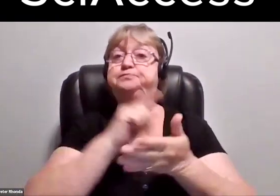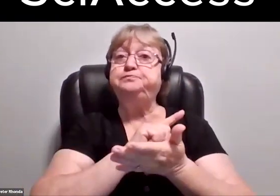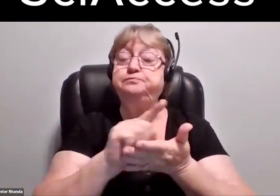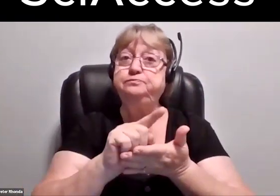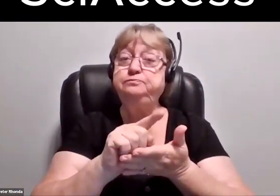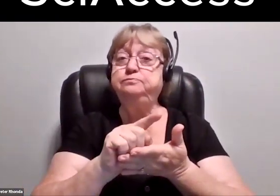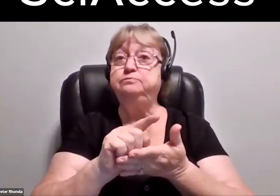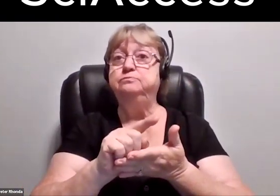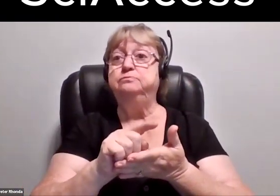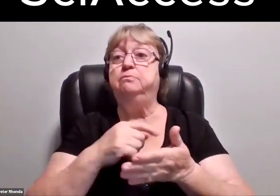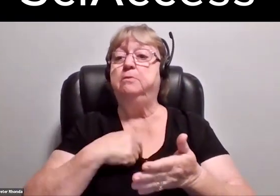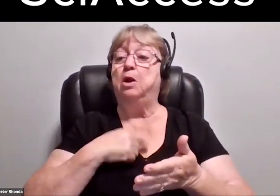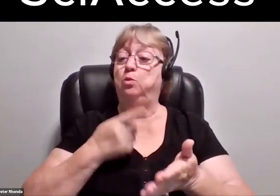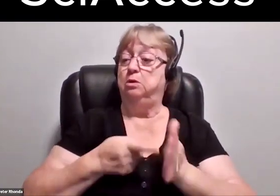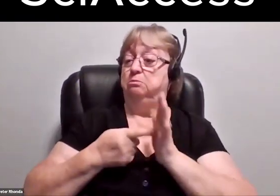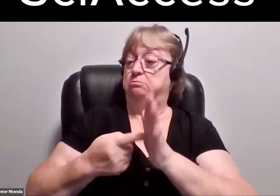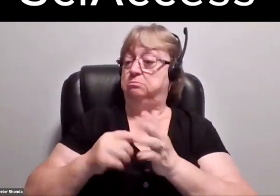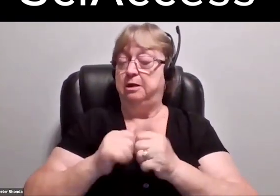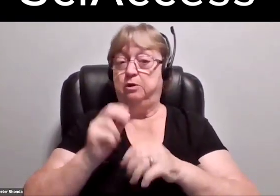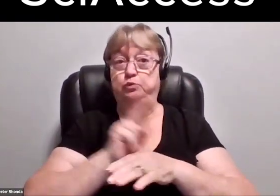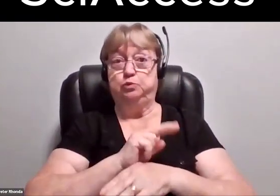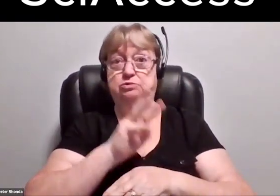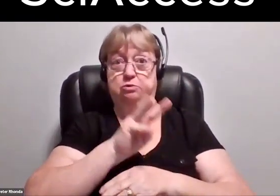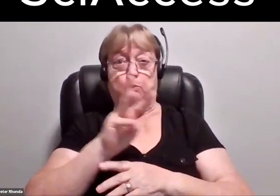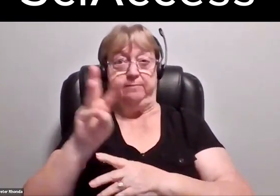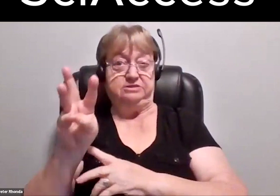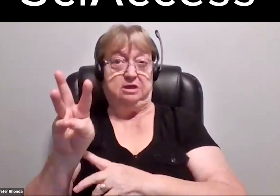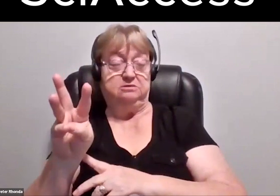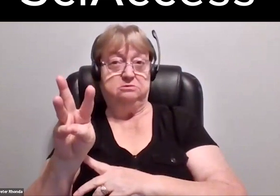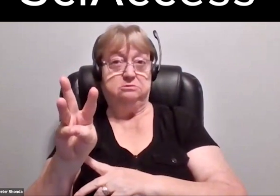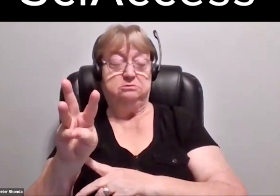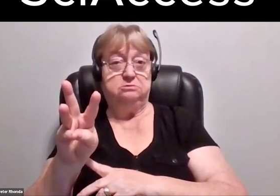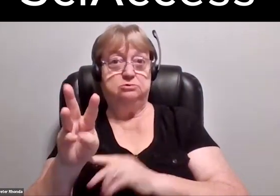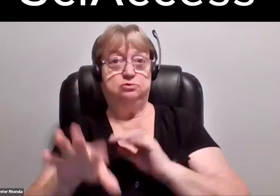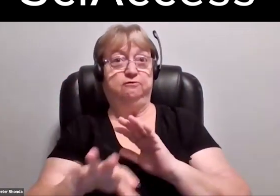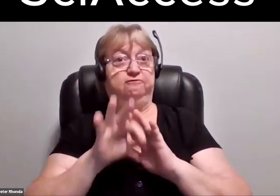the students how to use the websites to find 3D models that they may want to print.